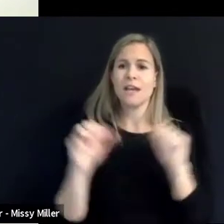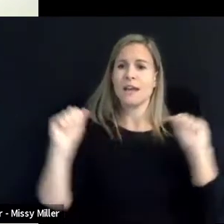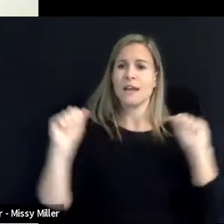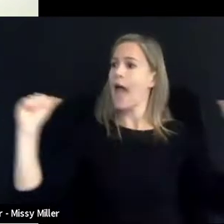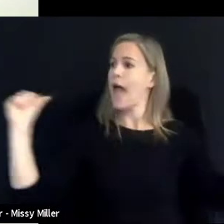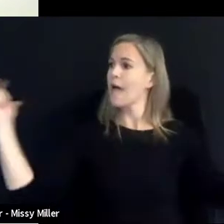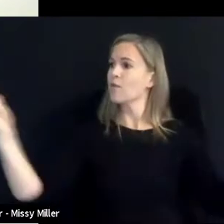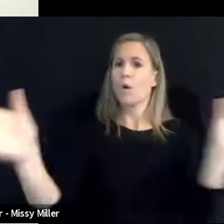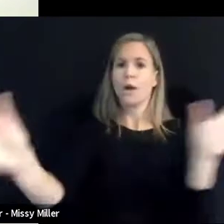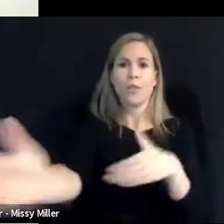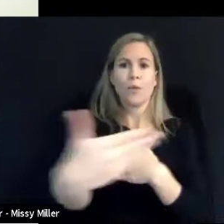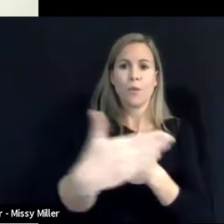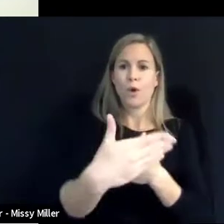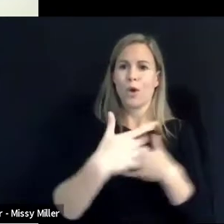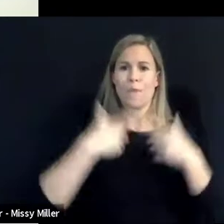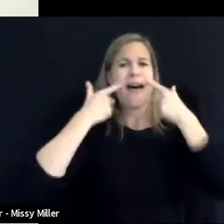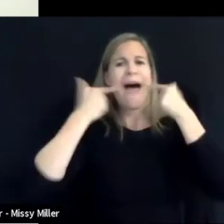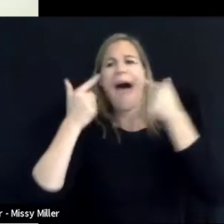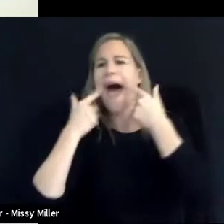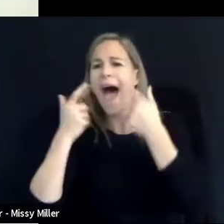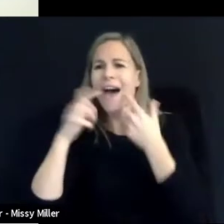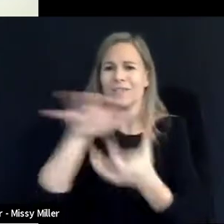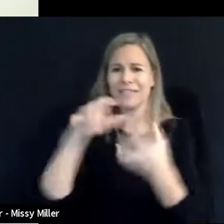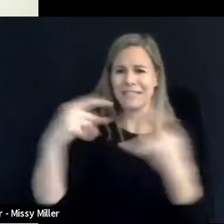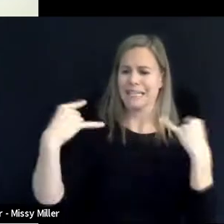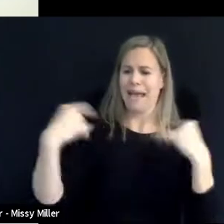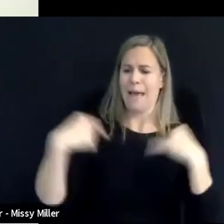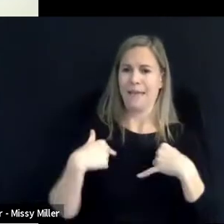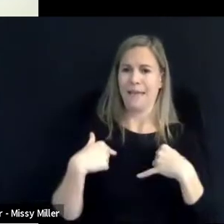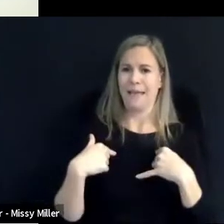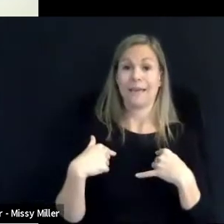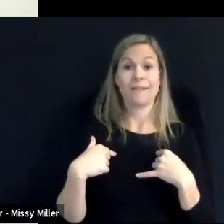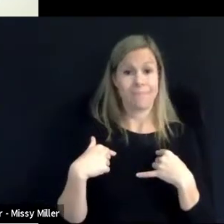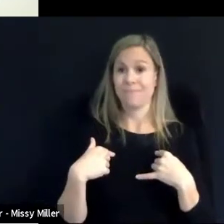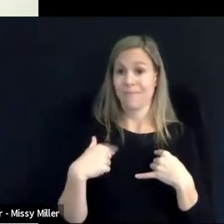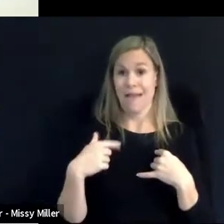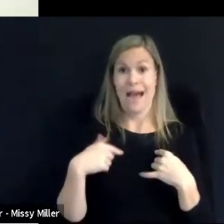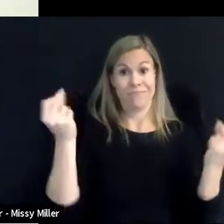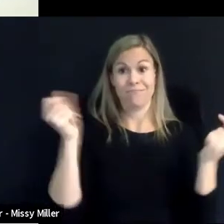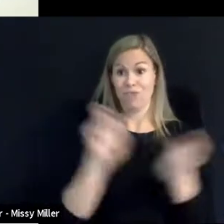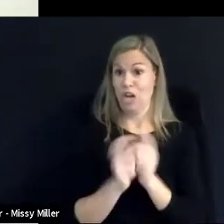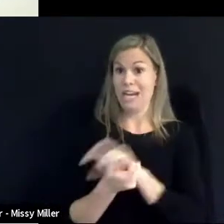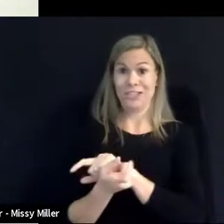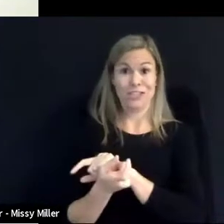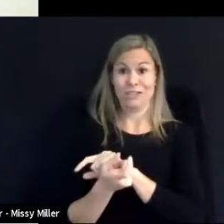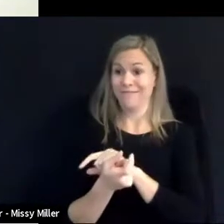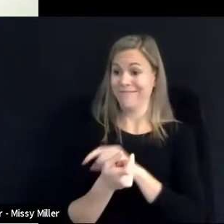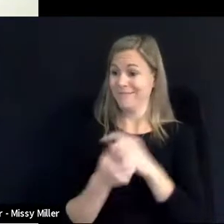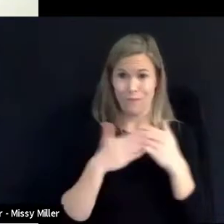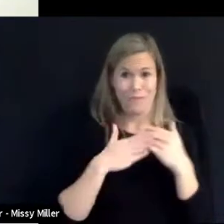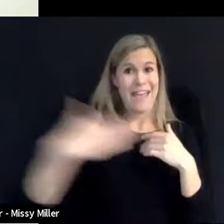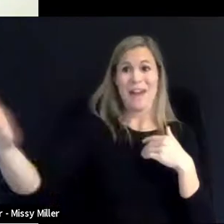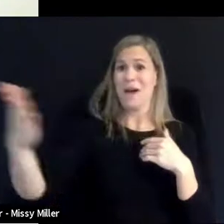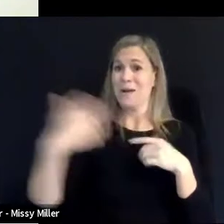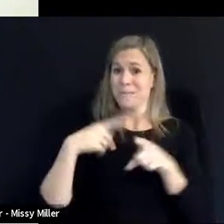My socks have matched everyday since then, that was the natural consequence. My mom trying to tell me, and it made no difference,